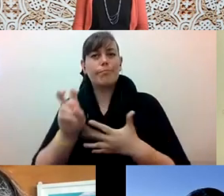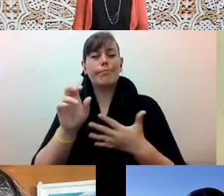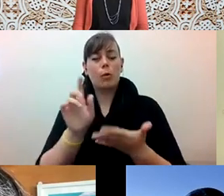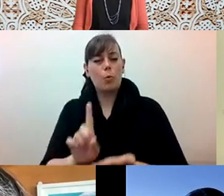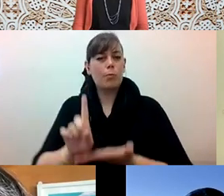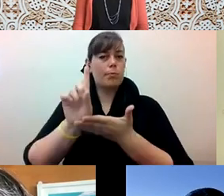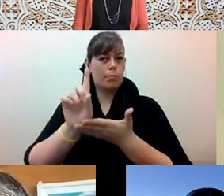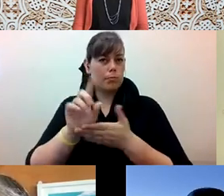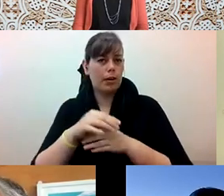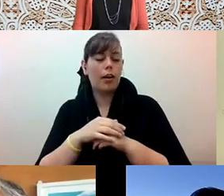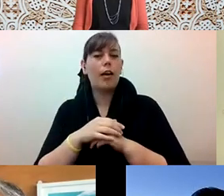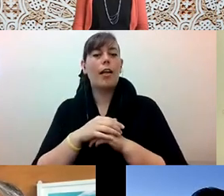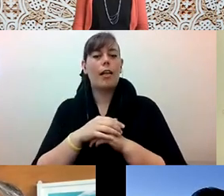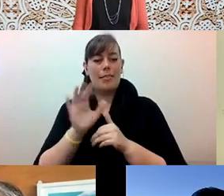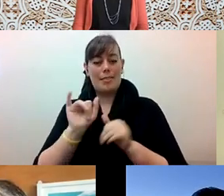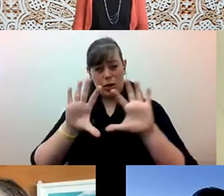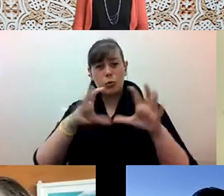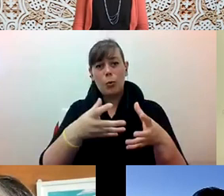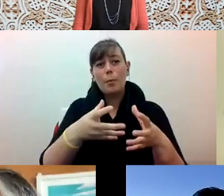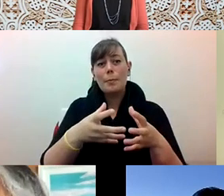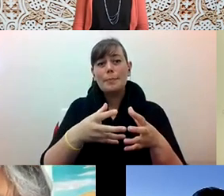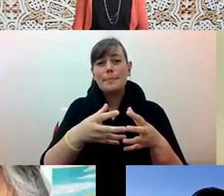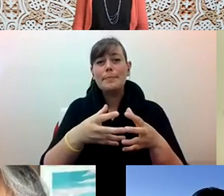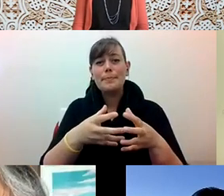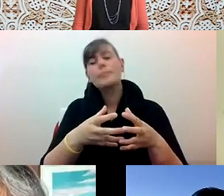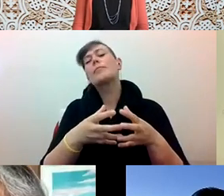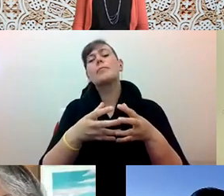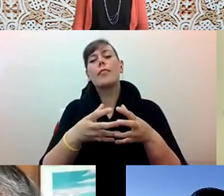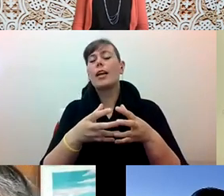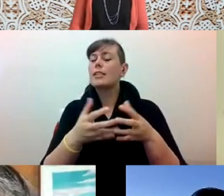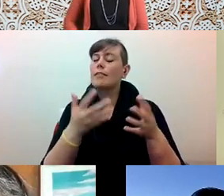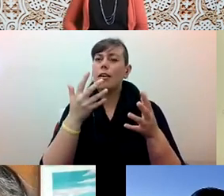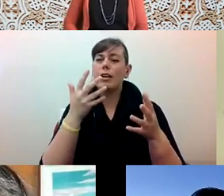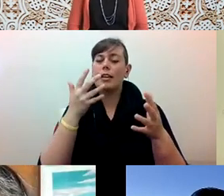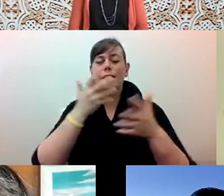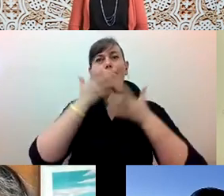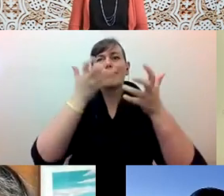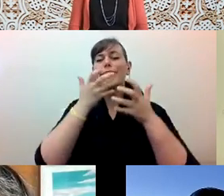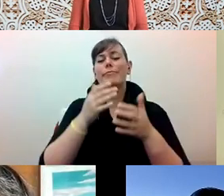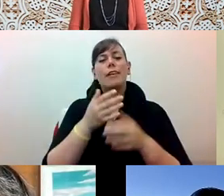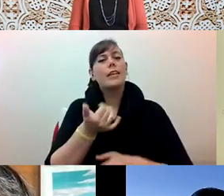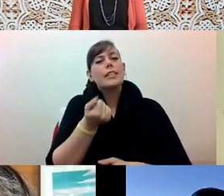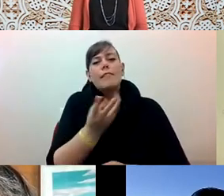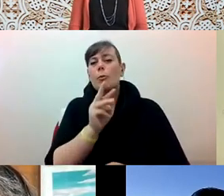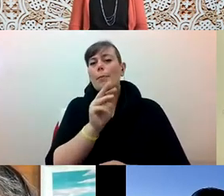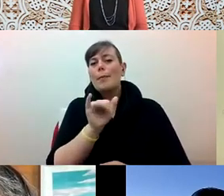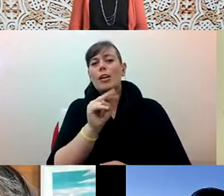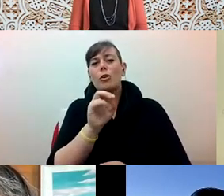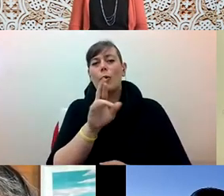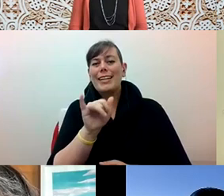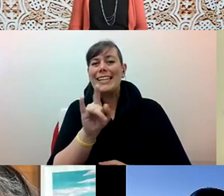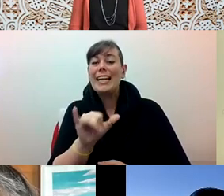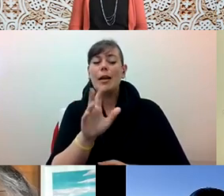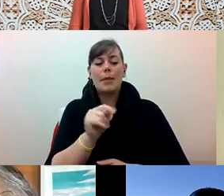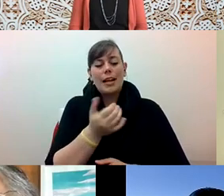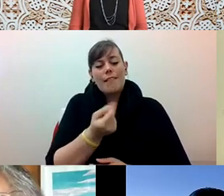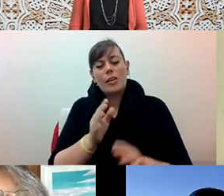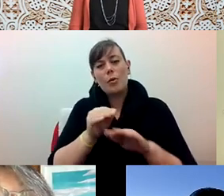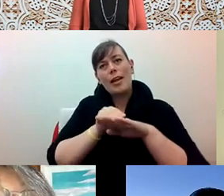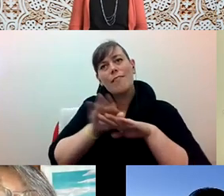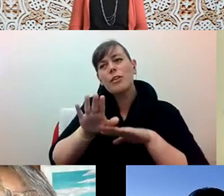Alex Tom he/him: That is the grouping, and I would say a very vocal minority of people who are influencing people who are just conservative, right?